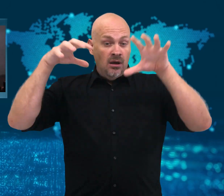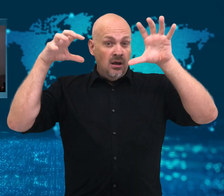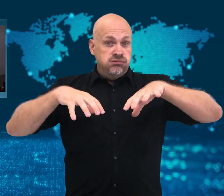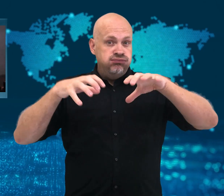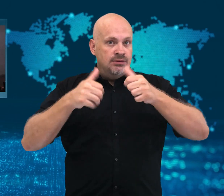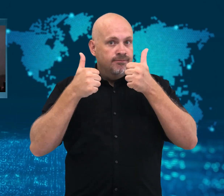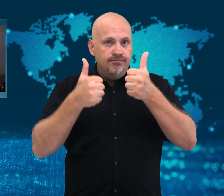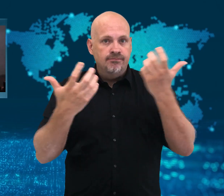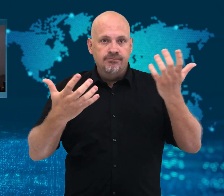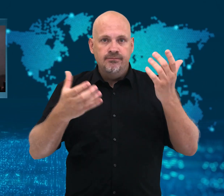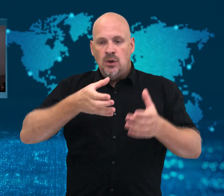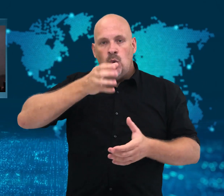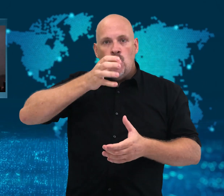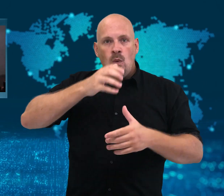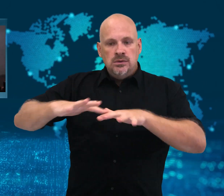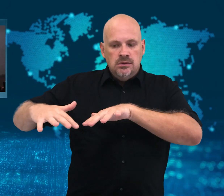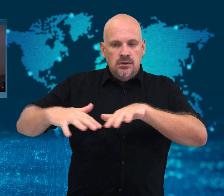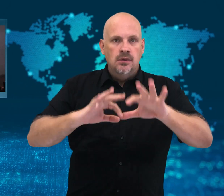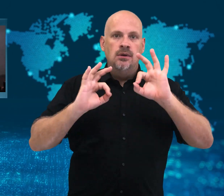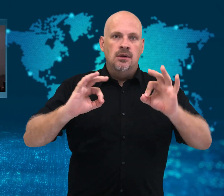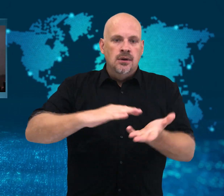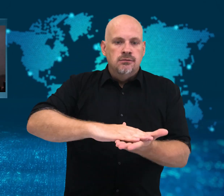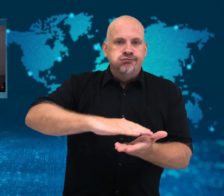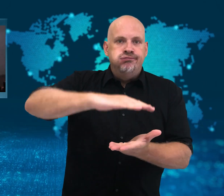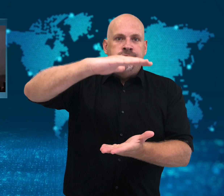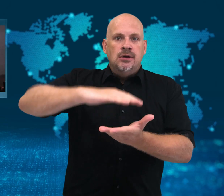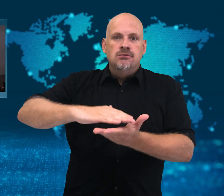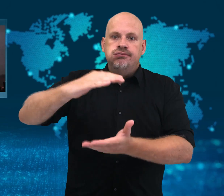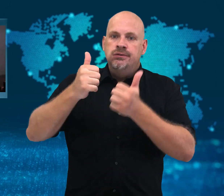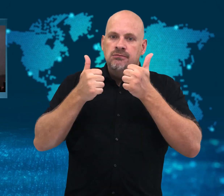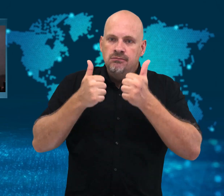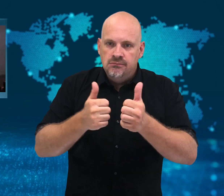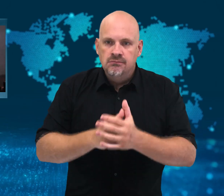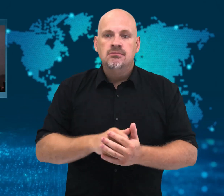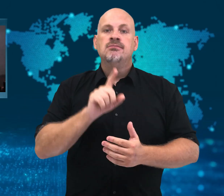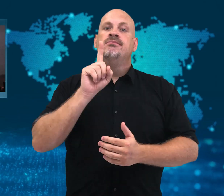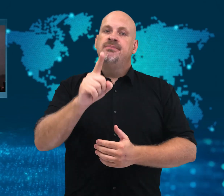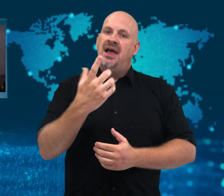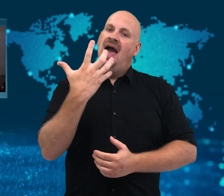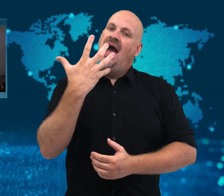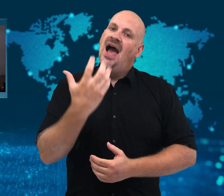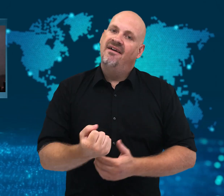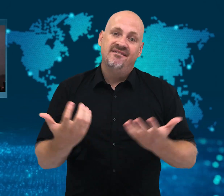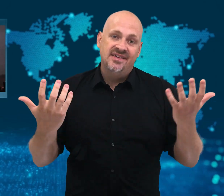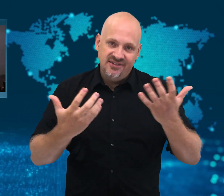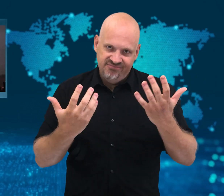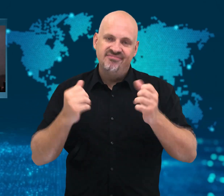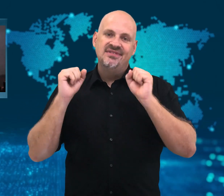Though the monsoon is crucial in replenishing water